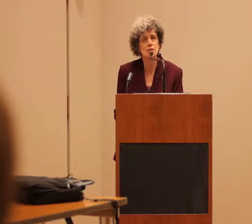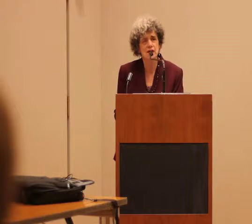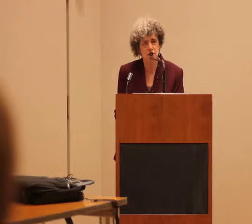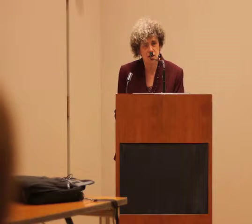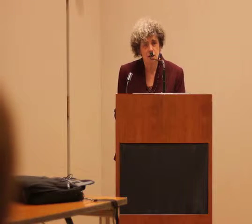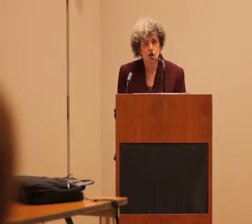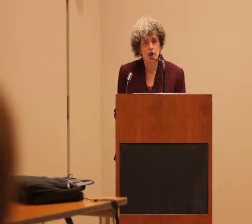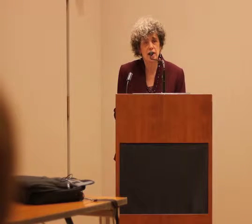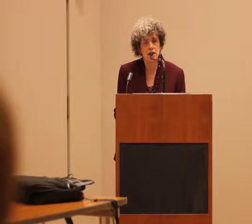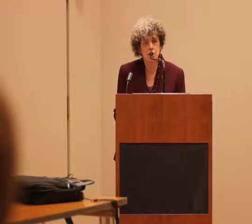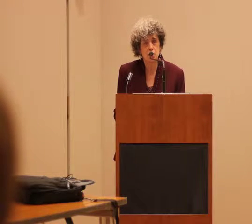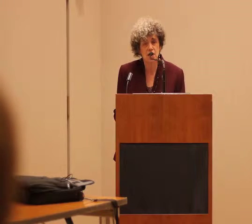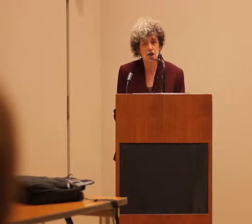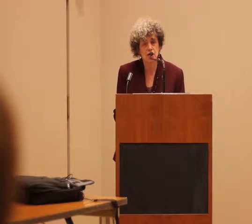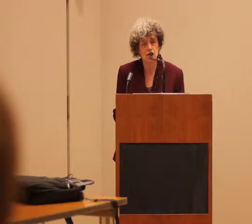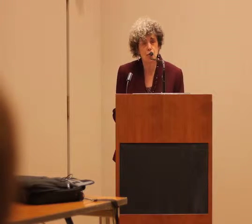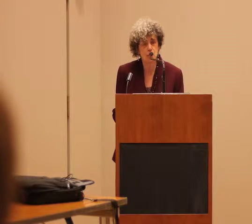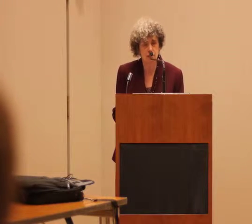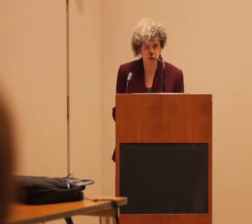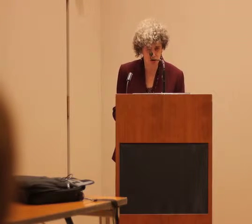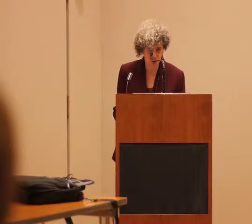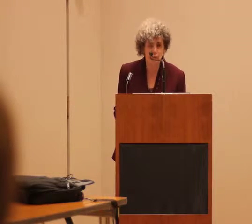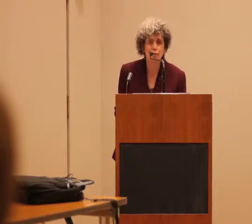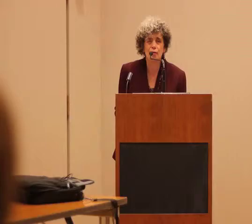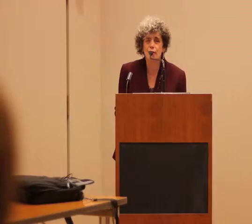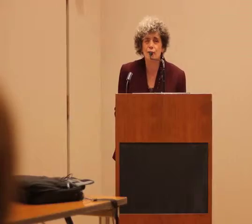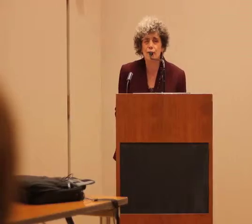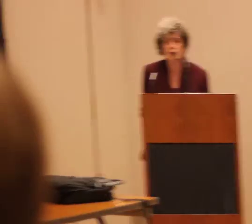says when it's presented with a picture?